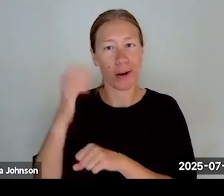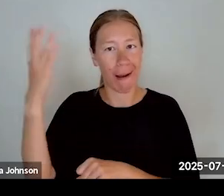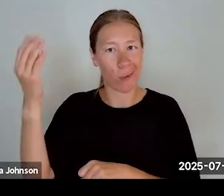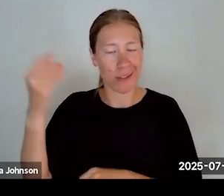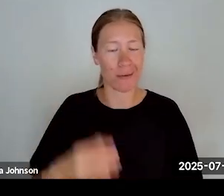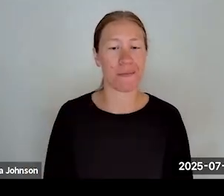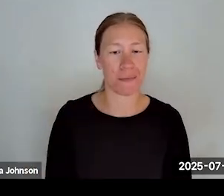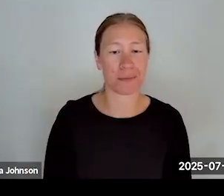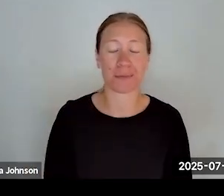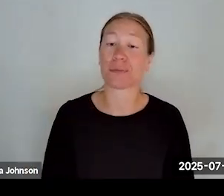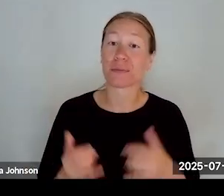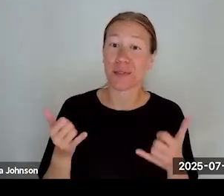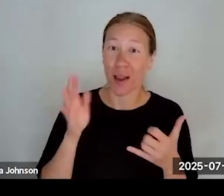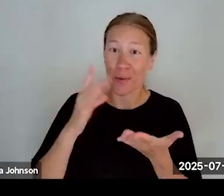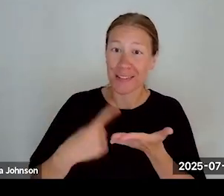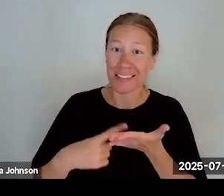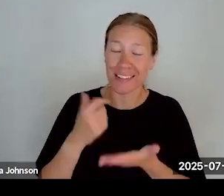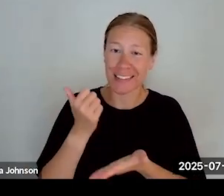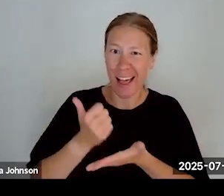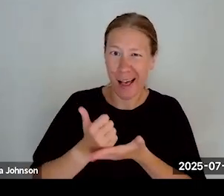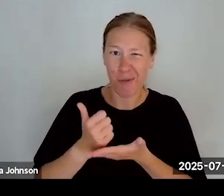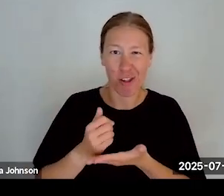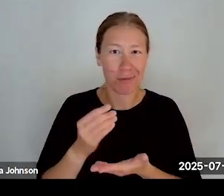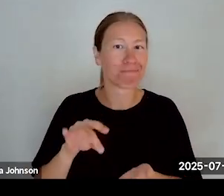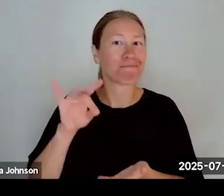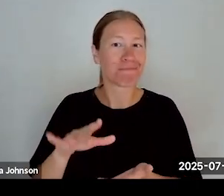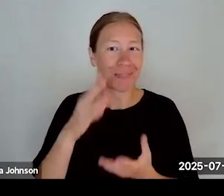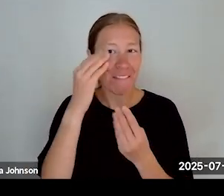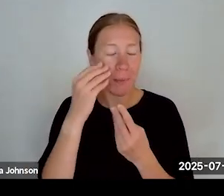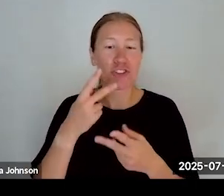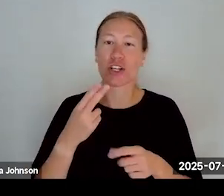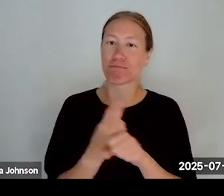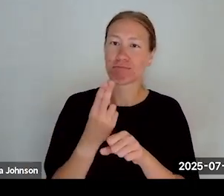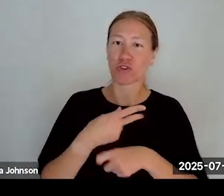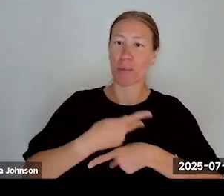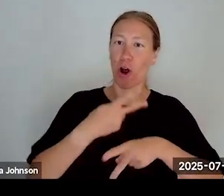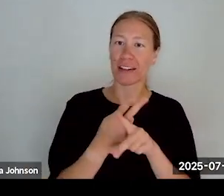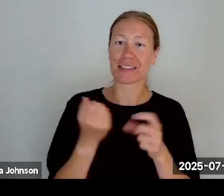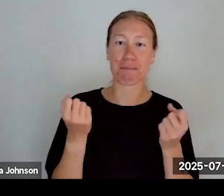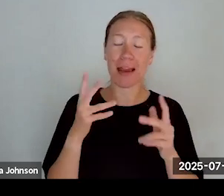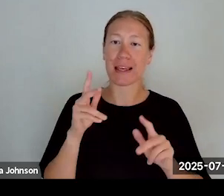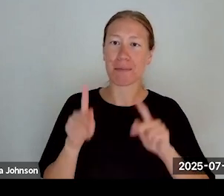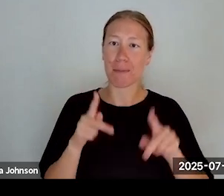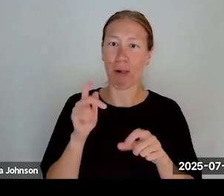We're now going to go through some helpful information about some products that many employees who have worked with our office have found helpful.